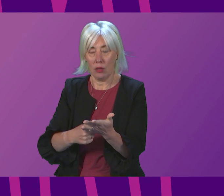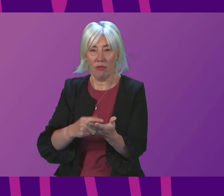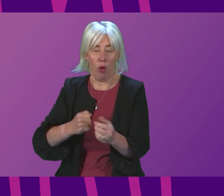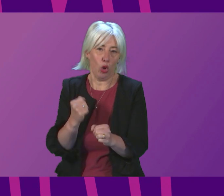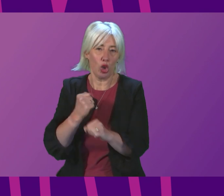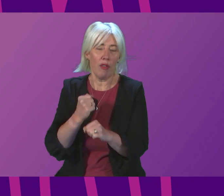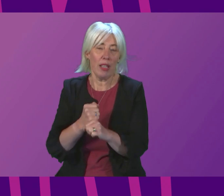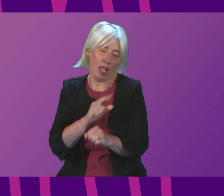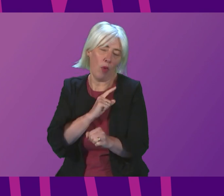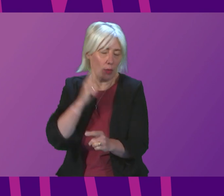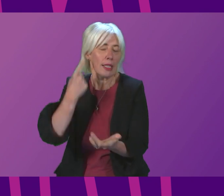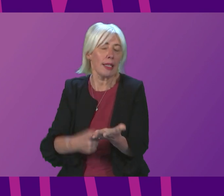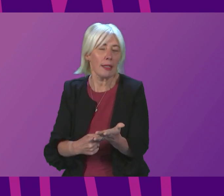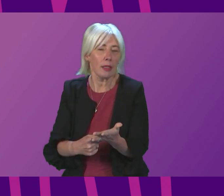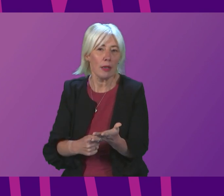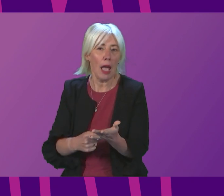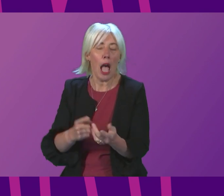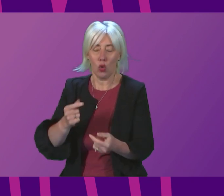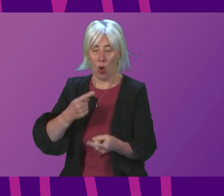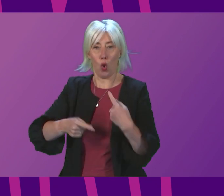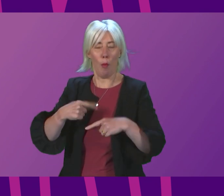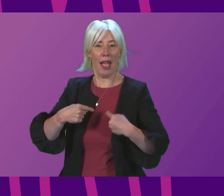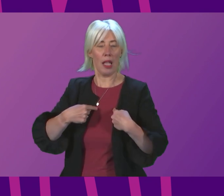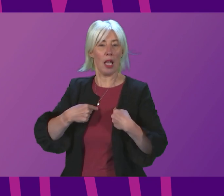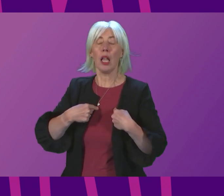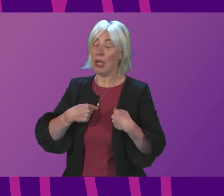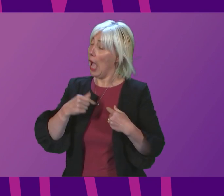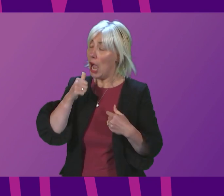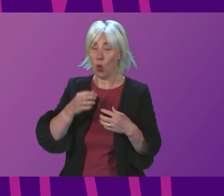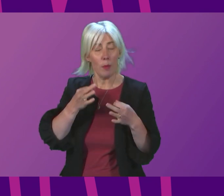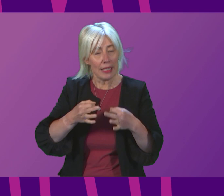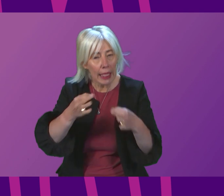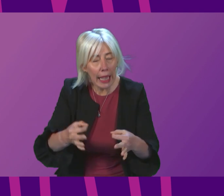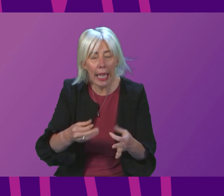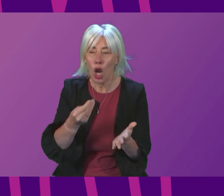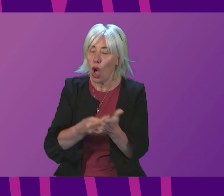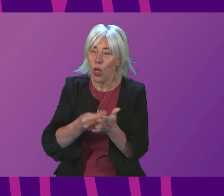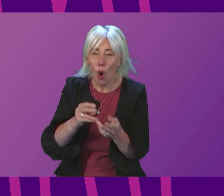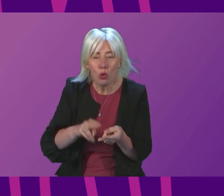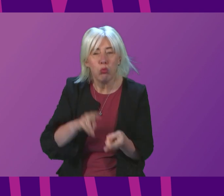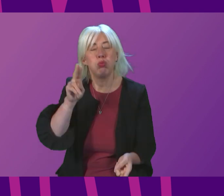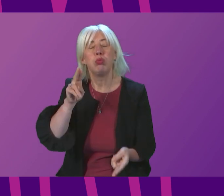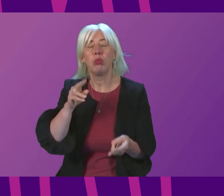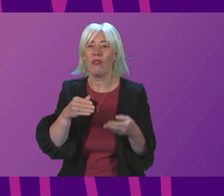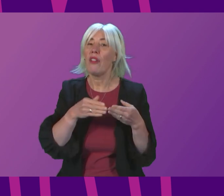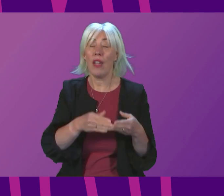I return to the central point. I am not defending the cost overruns or the delay in construction of the ferries; they are completely unacceptable.